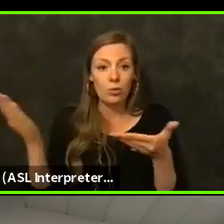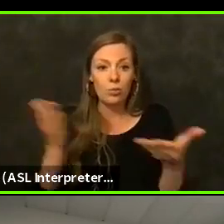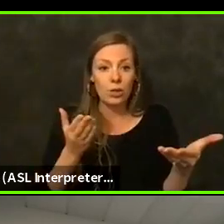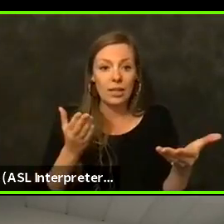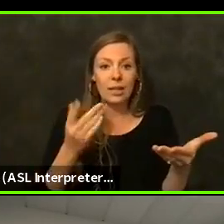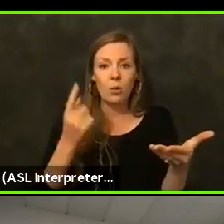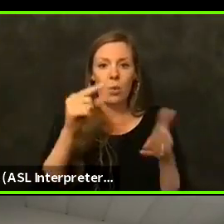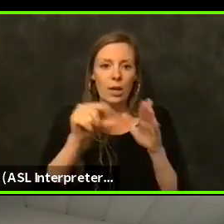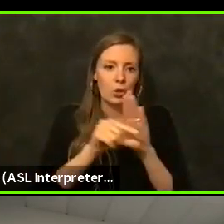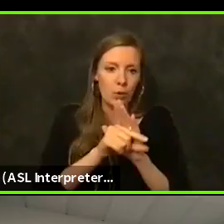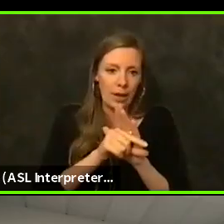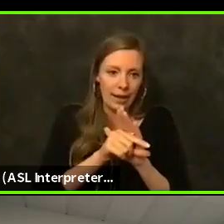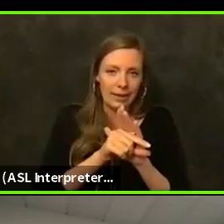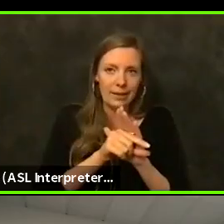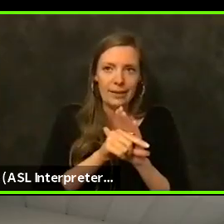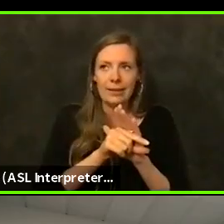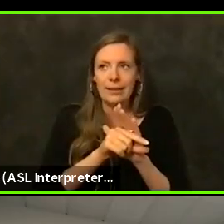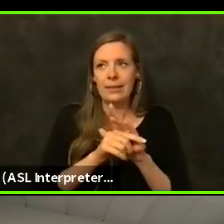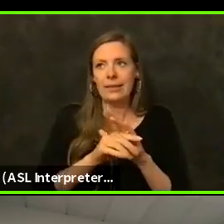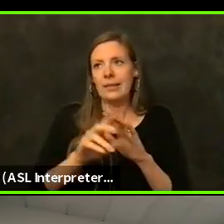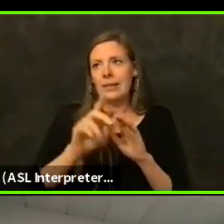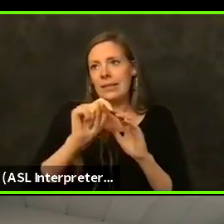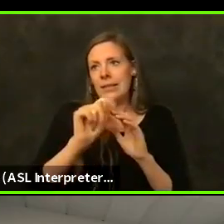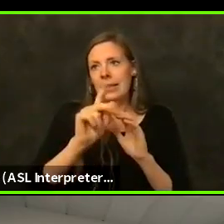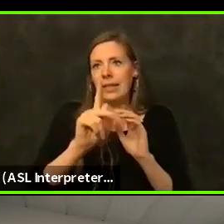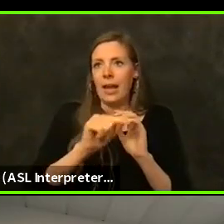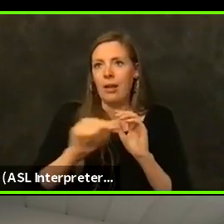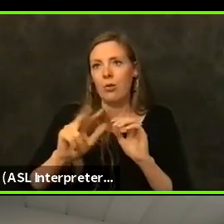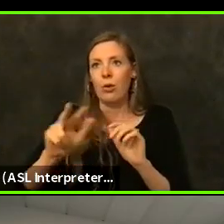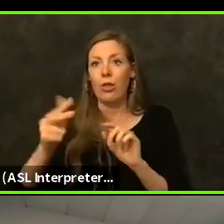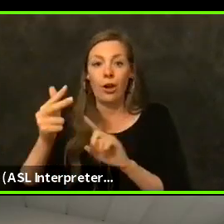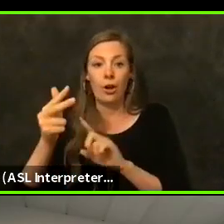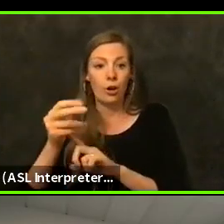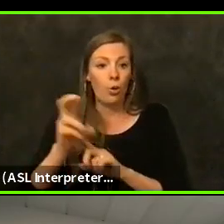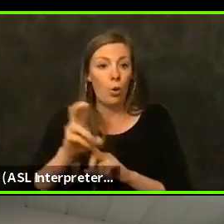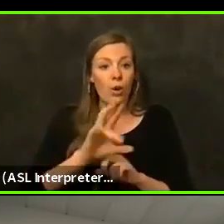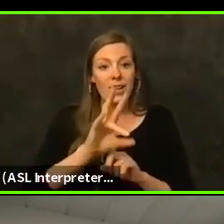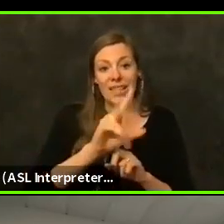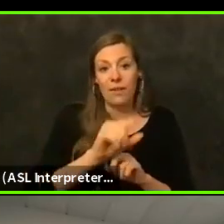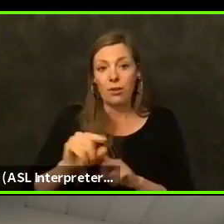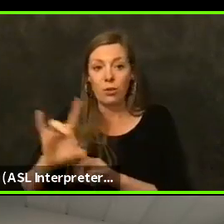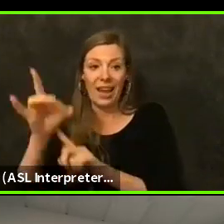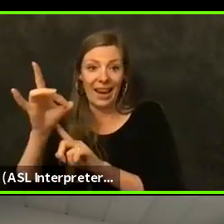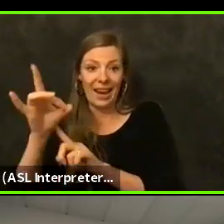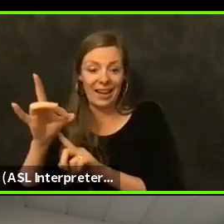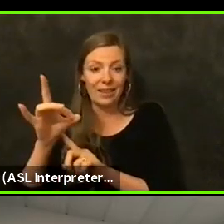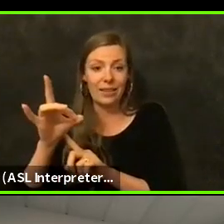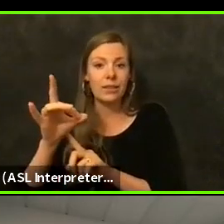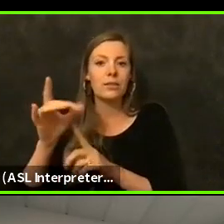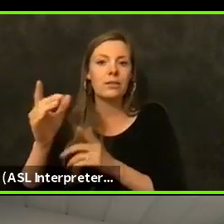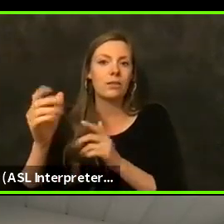grade, like two to third or seventh or eighth, and with the anticipation that